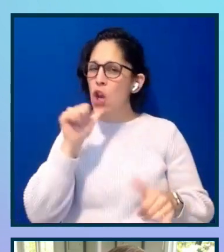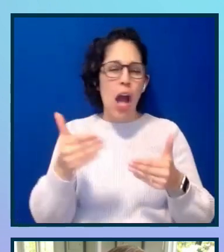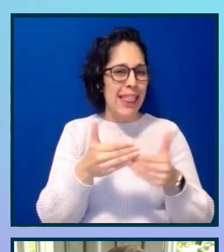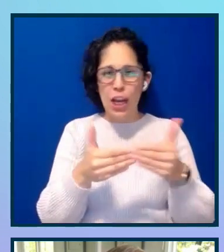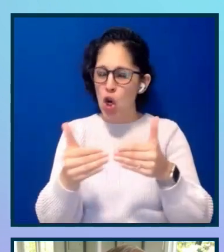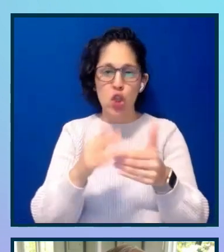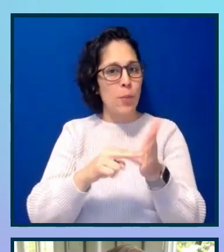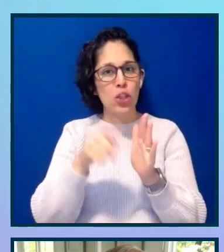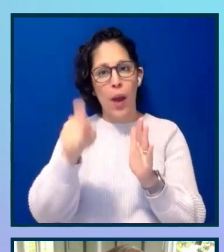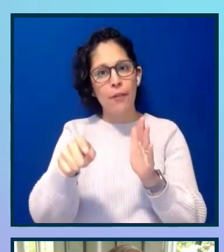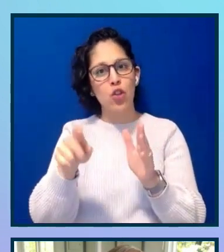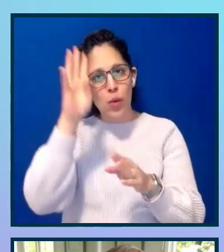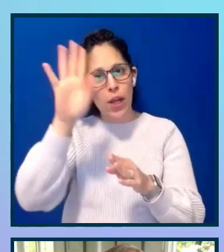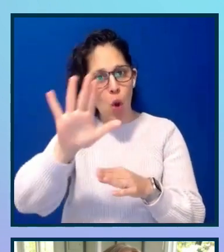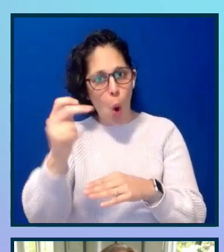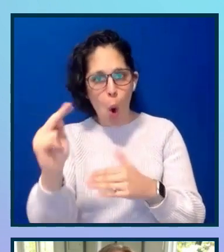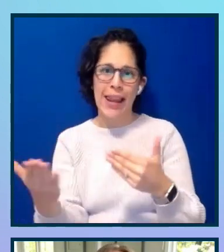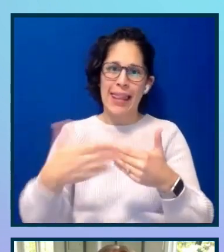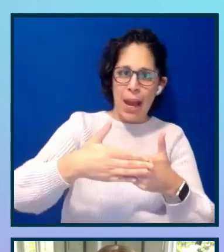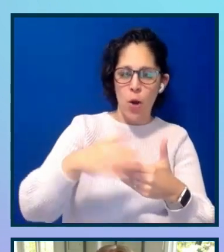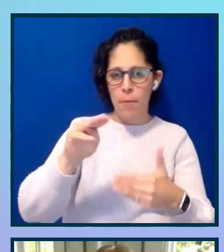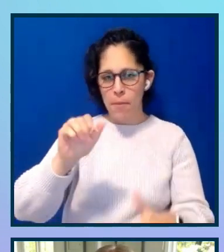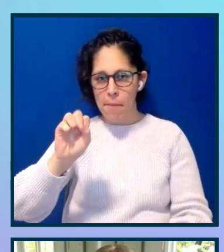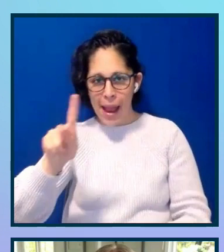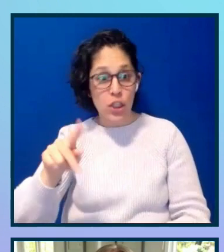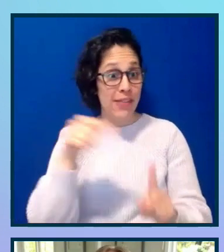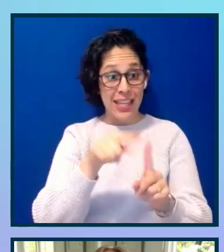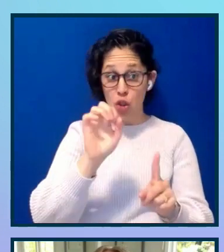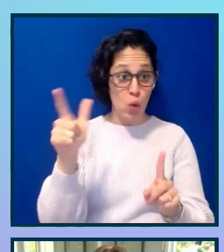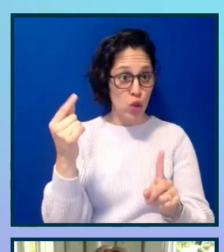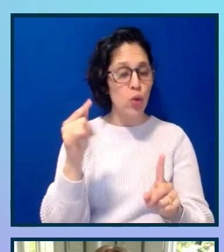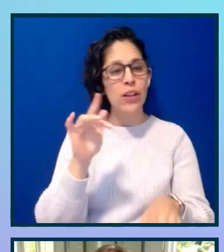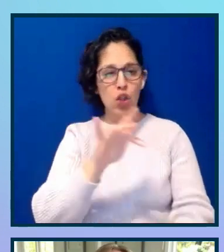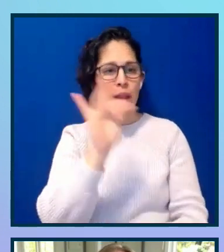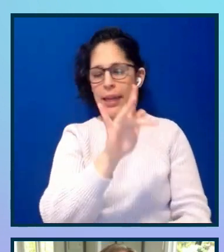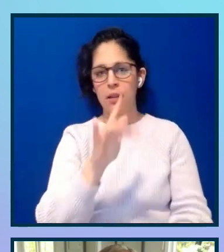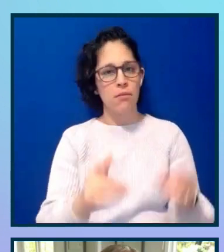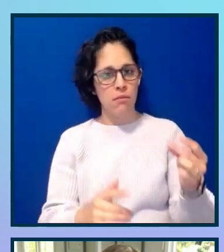Well, what this tool does is it allows you just to click like that, simple as that,